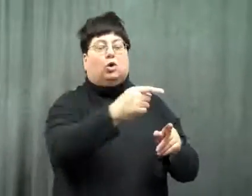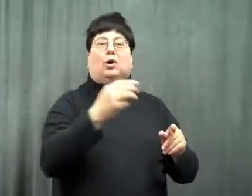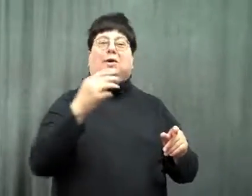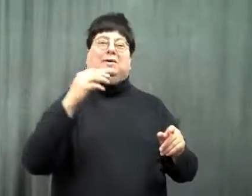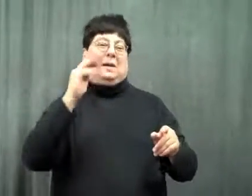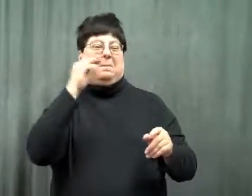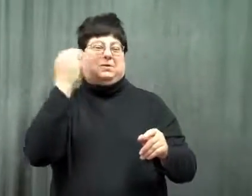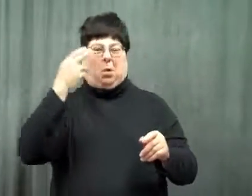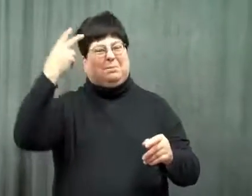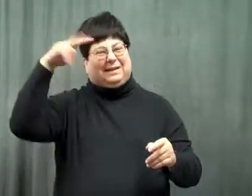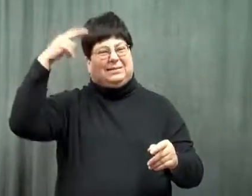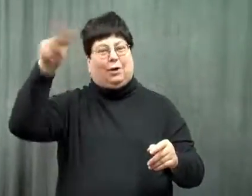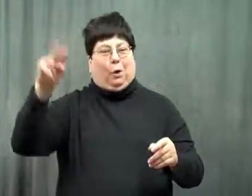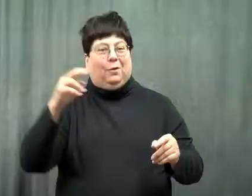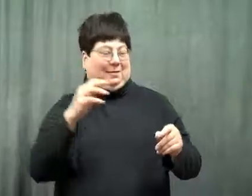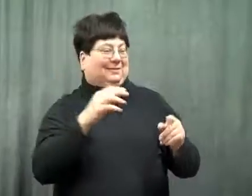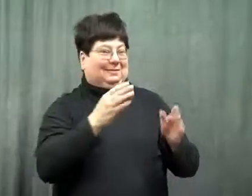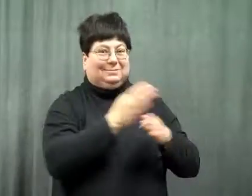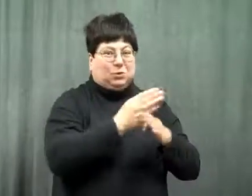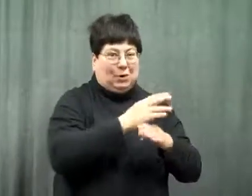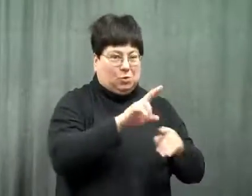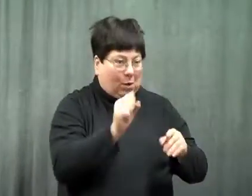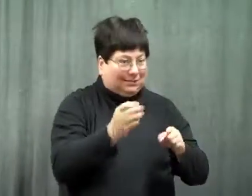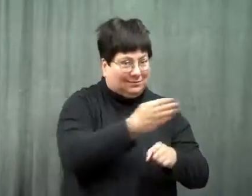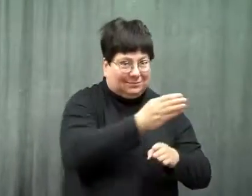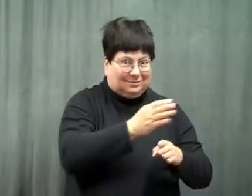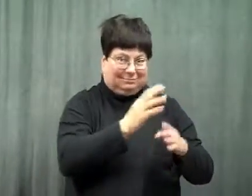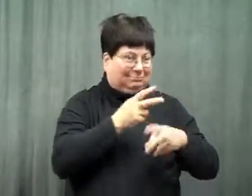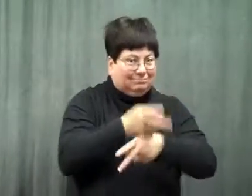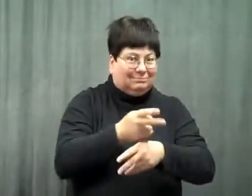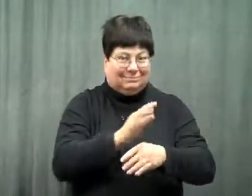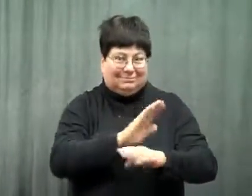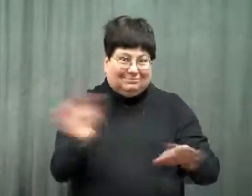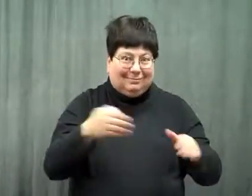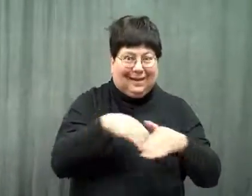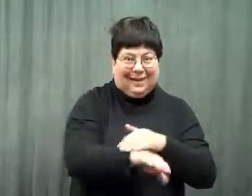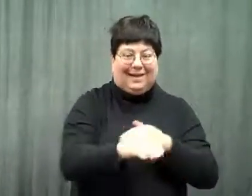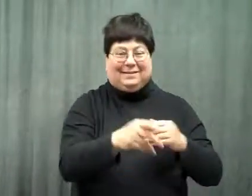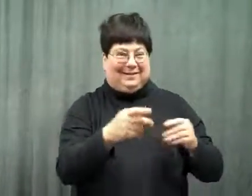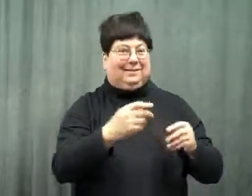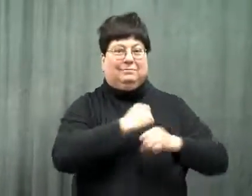and the same with the border between the US and Mexico.